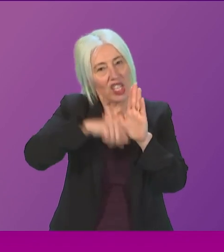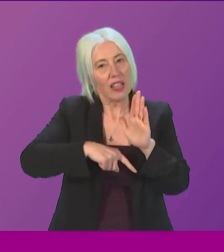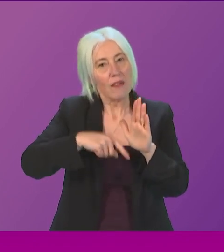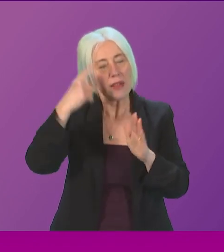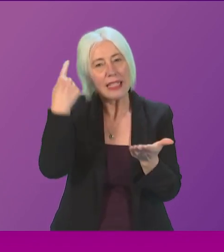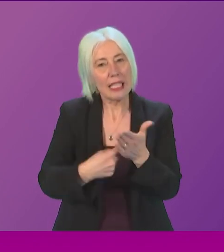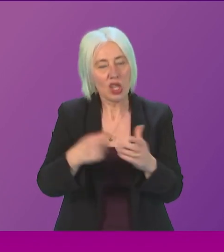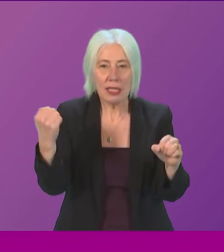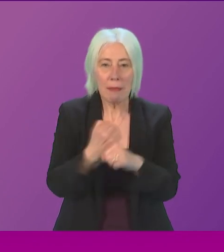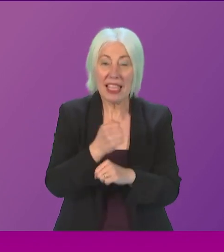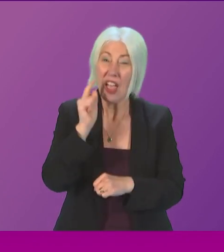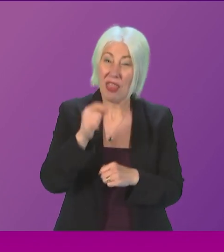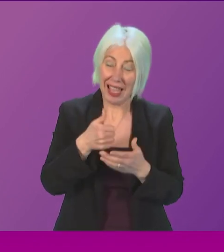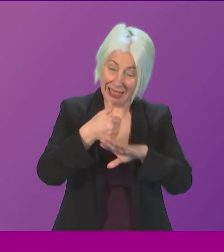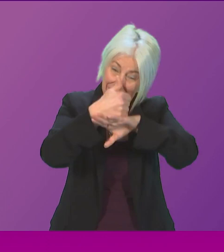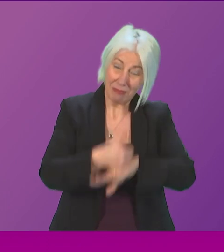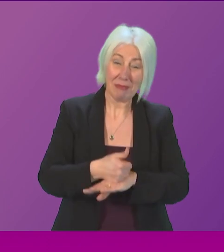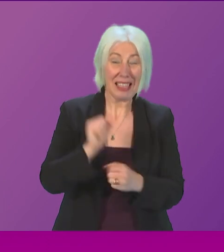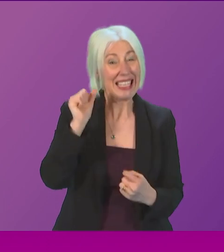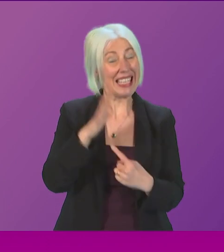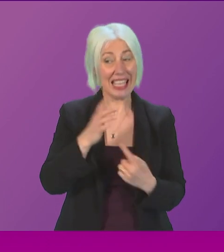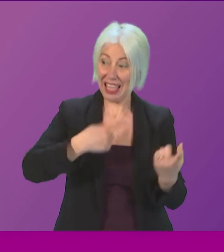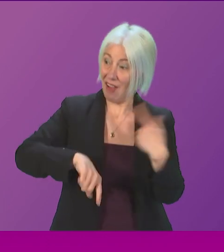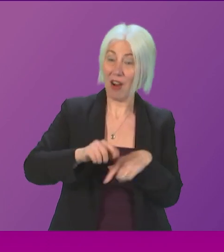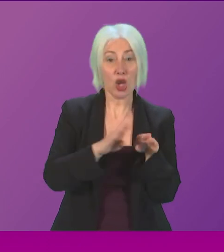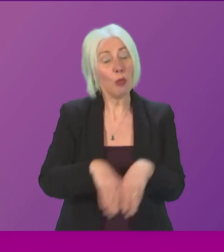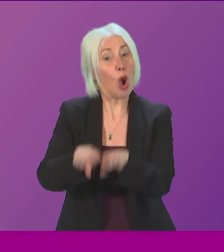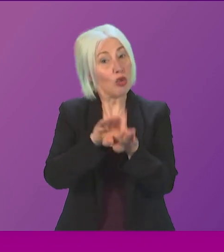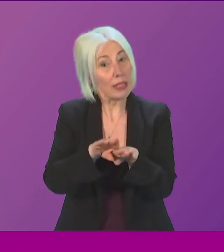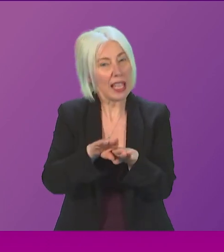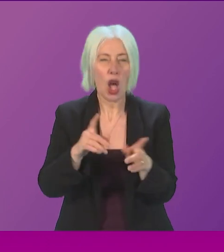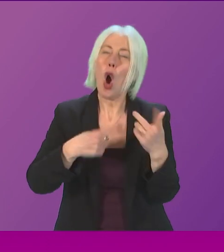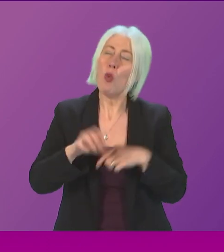That is a cornerstone of our democracy. We are a quirky people.